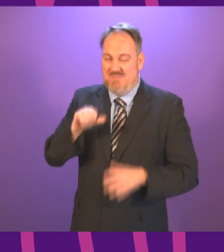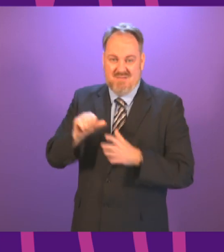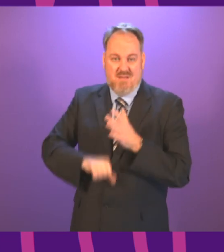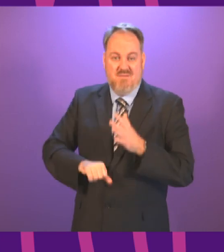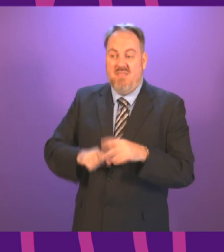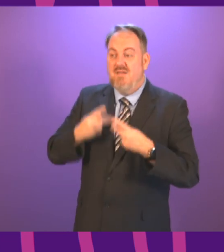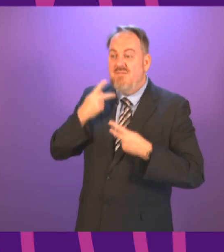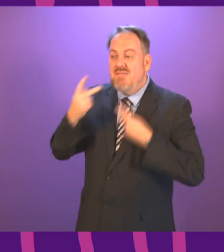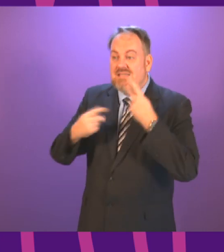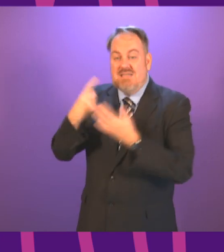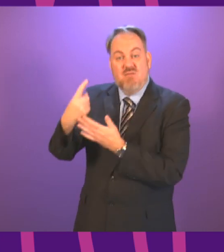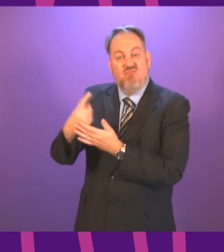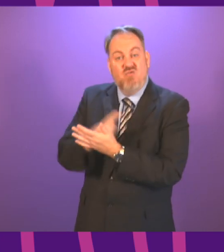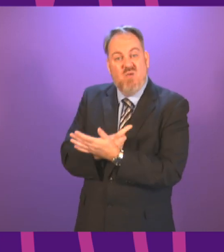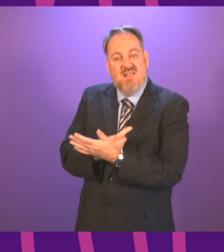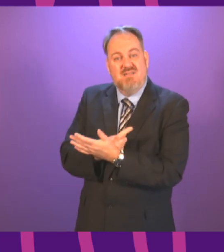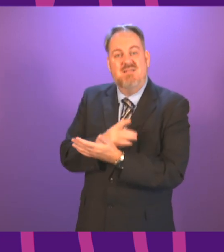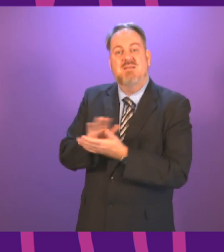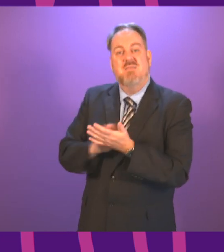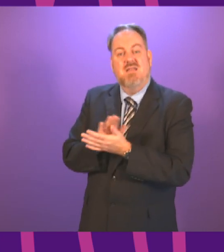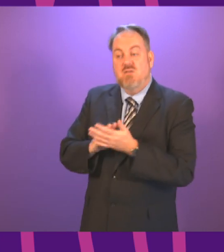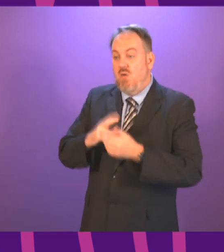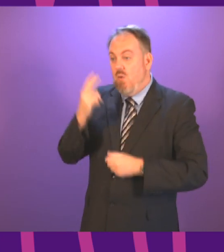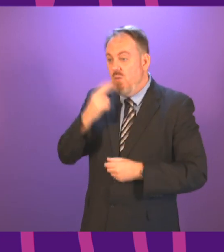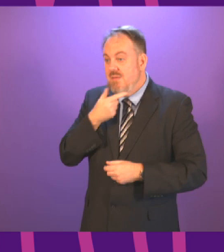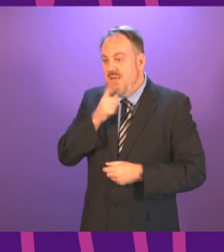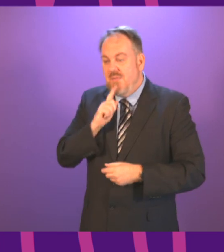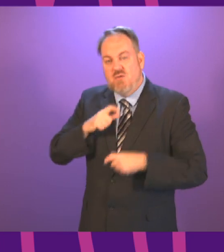latest care homes visiting guidance recognises the importance of ensuring that older people